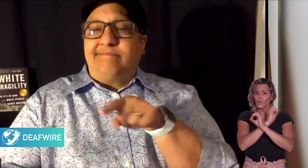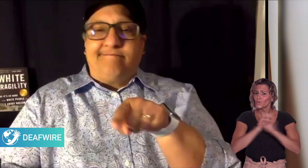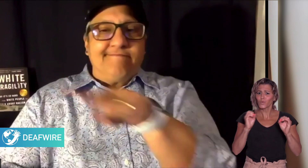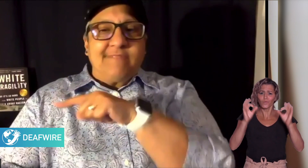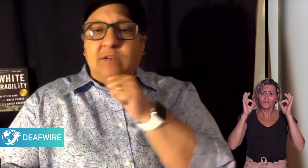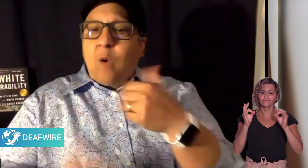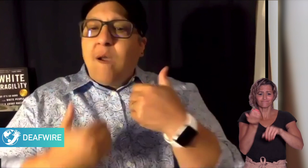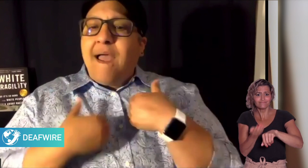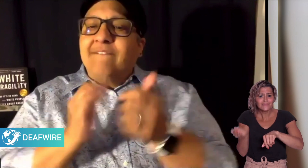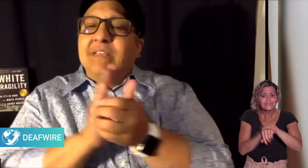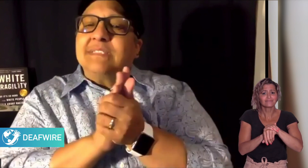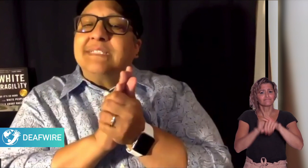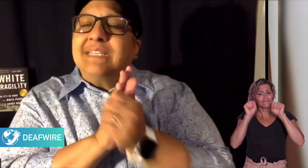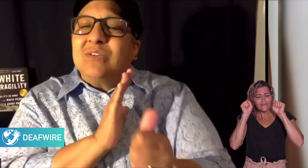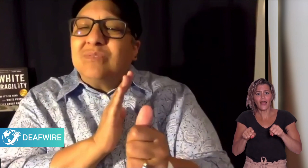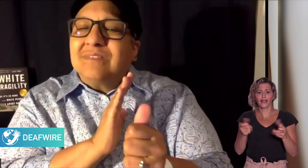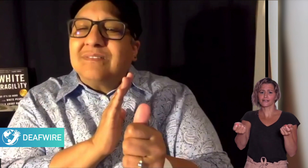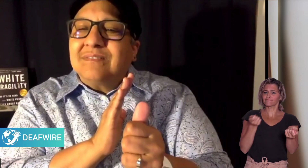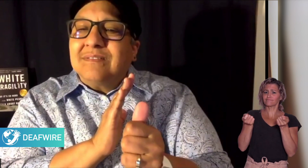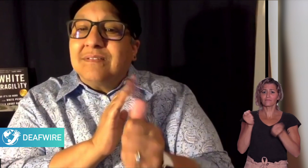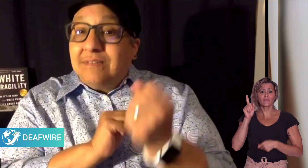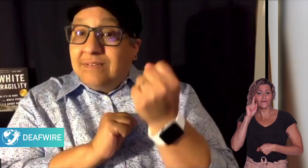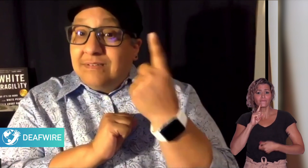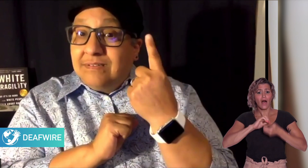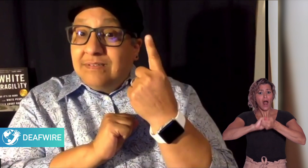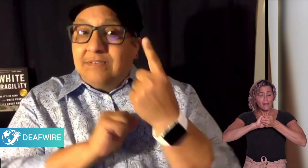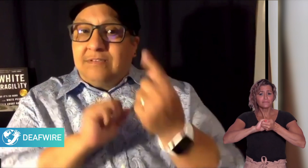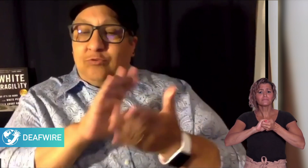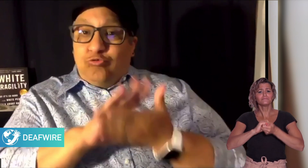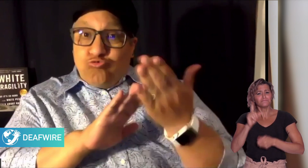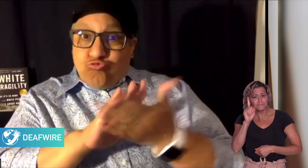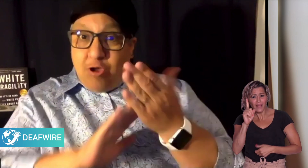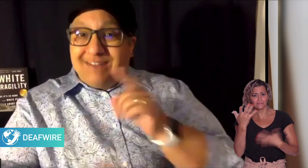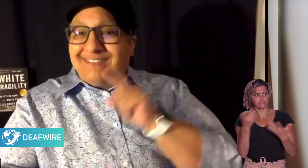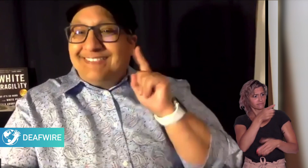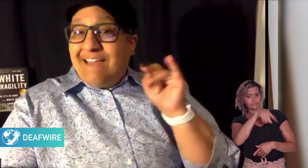they don’t have the skills to run a Deaf club,